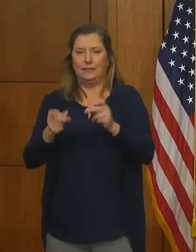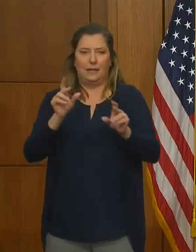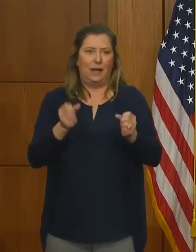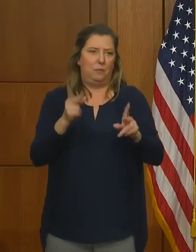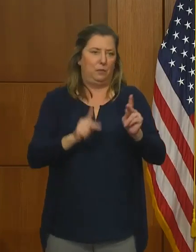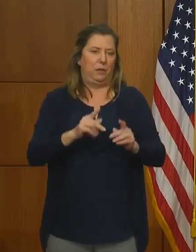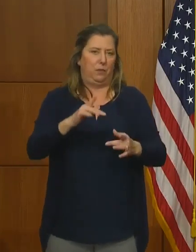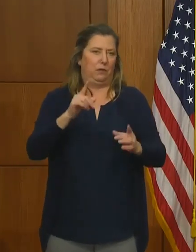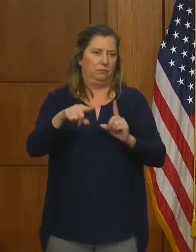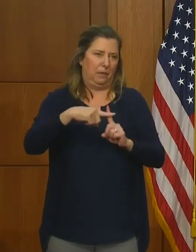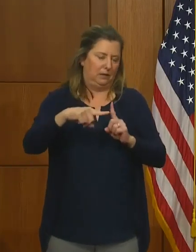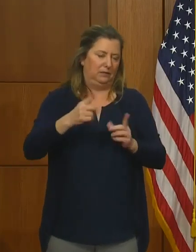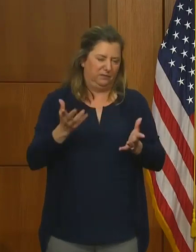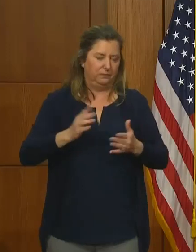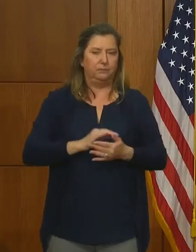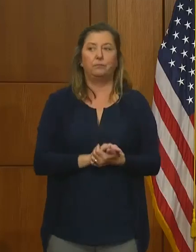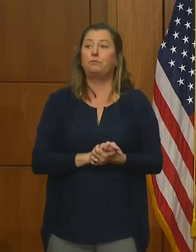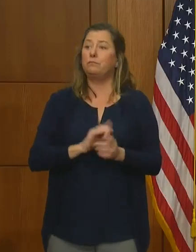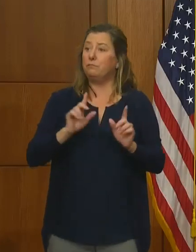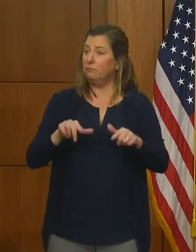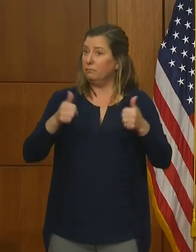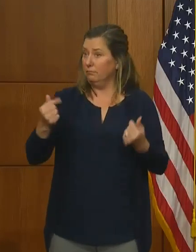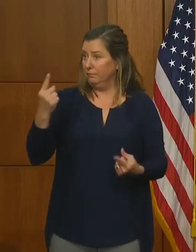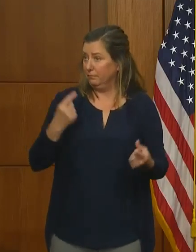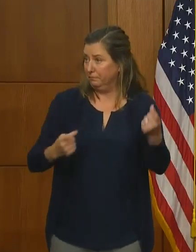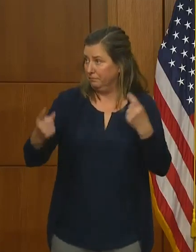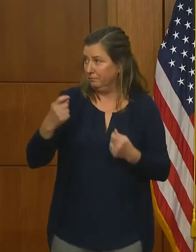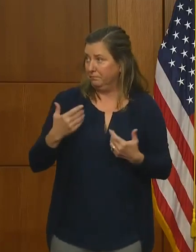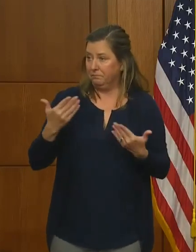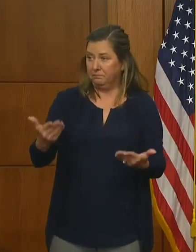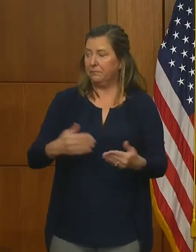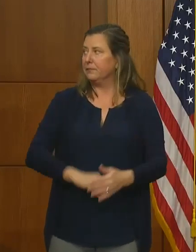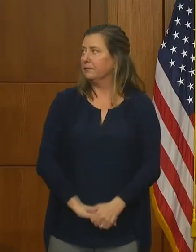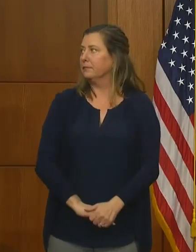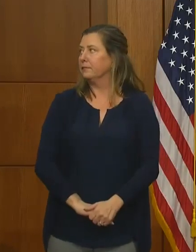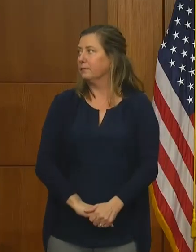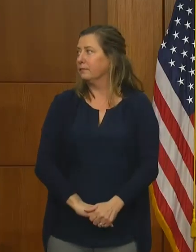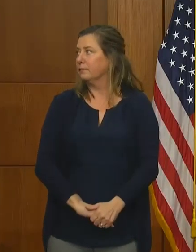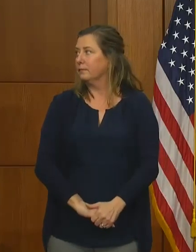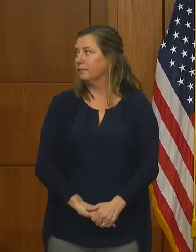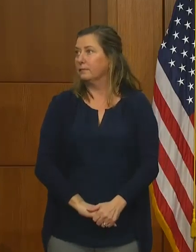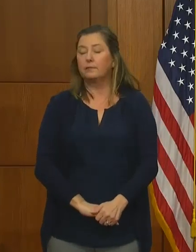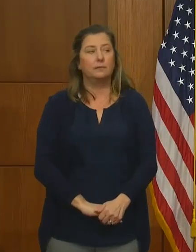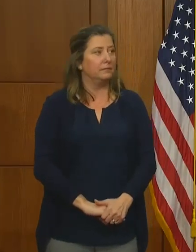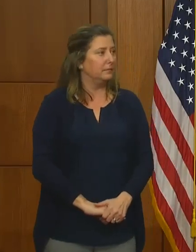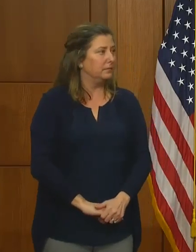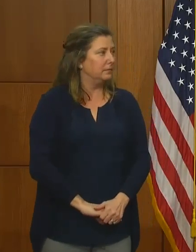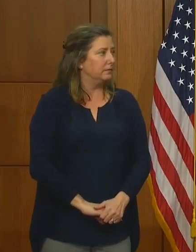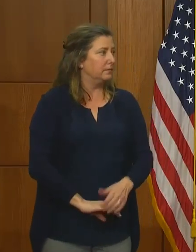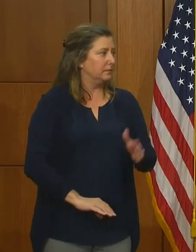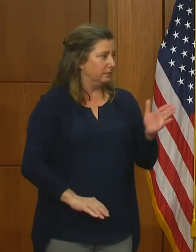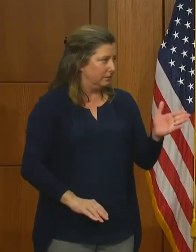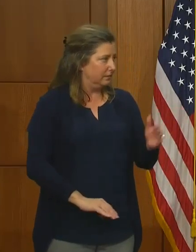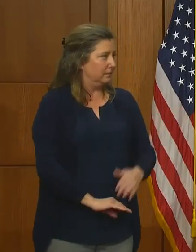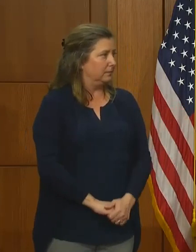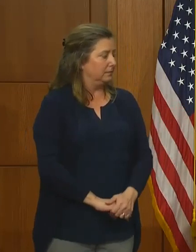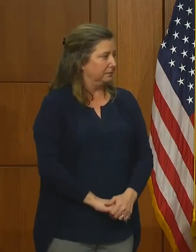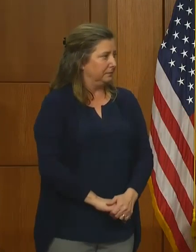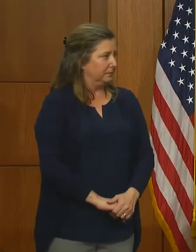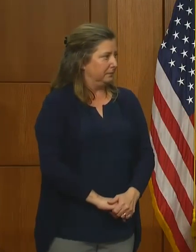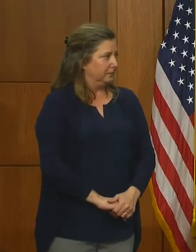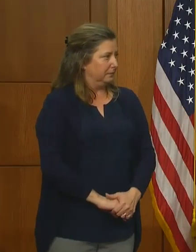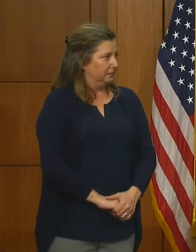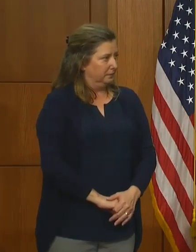OF PROPORTION OF TAX SO THAT'S